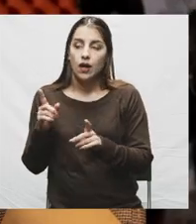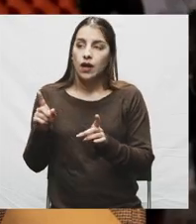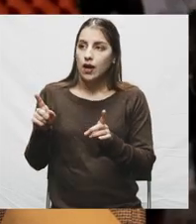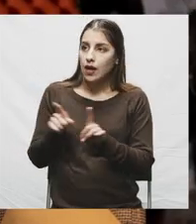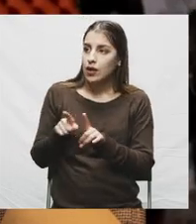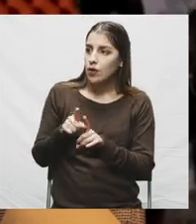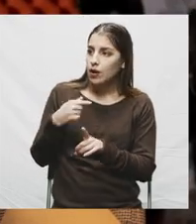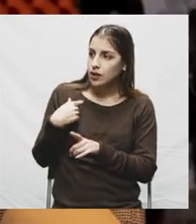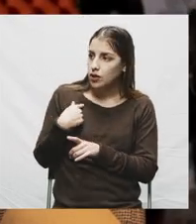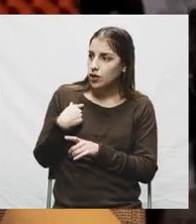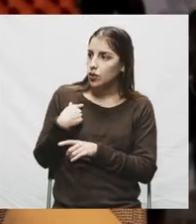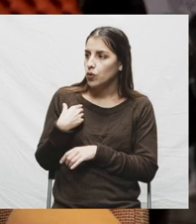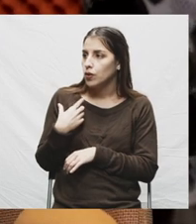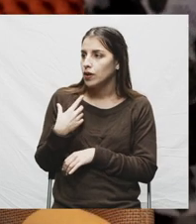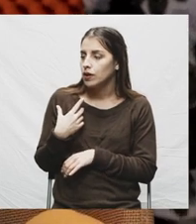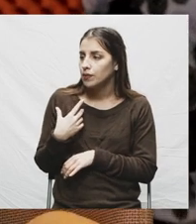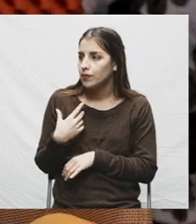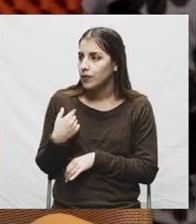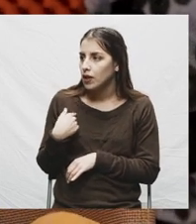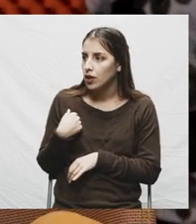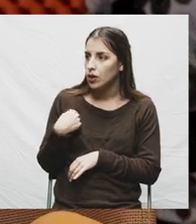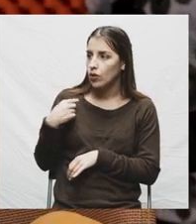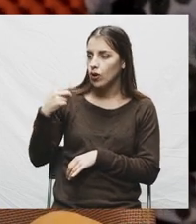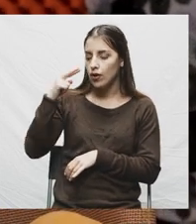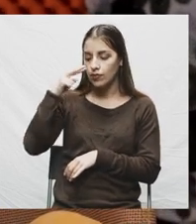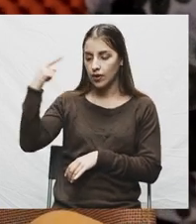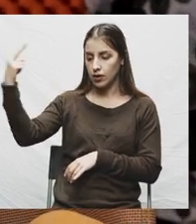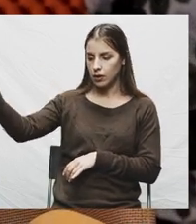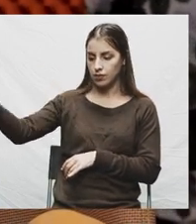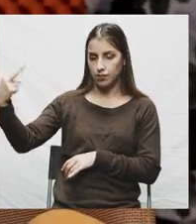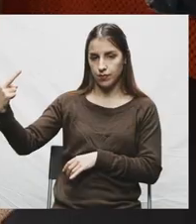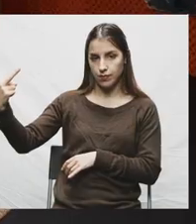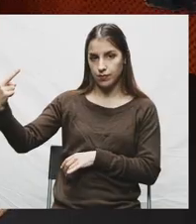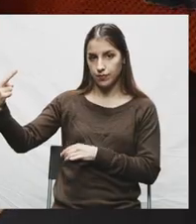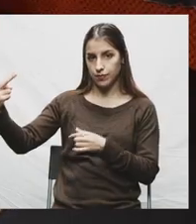But i had here something, a super ego, a “me”, observing me from the outside